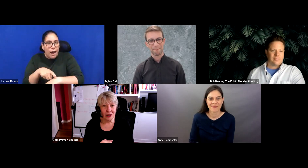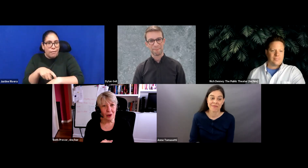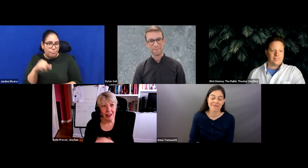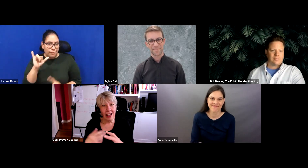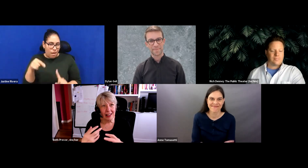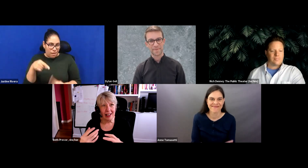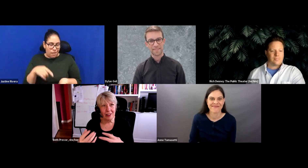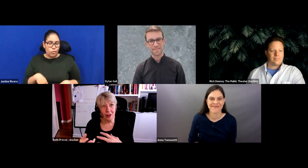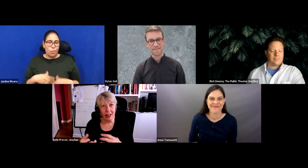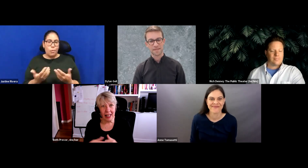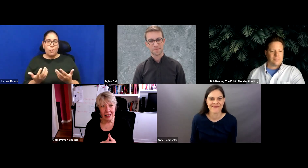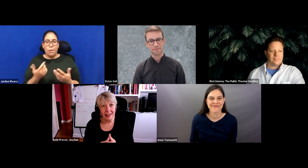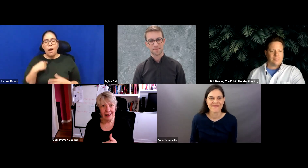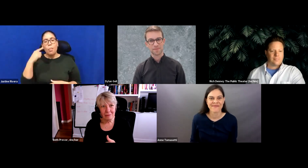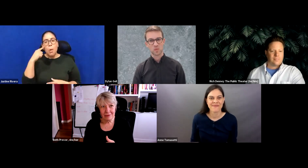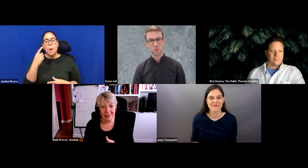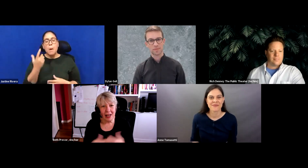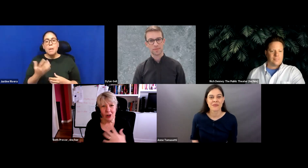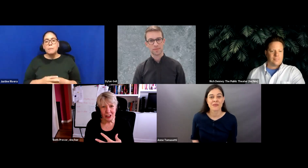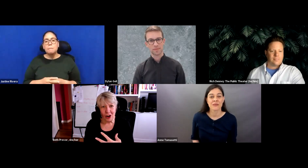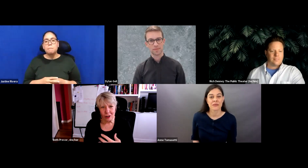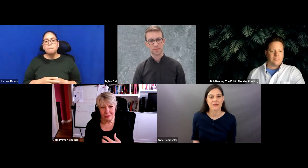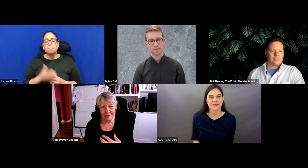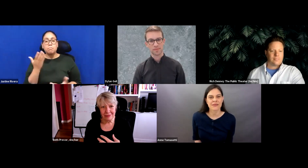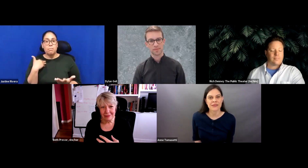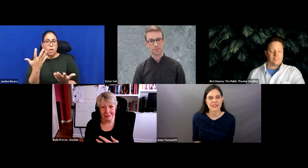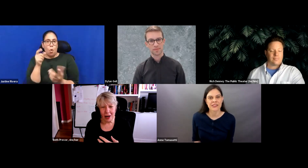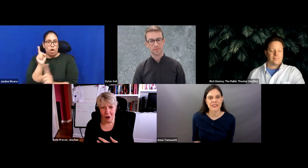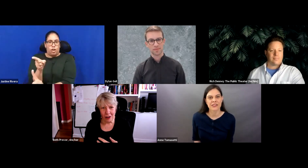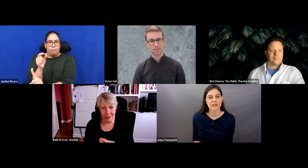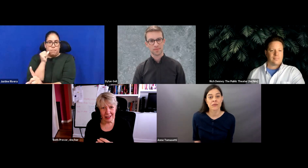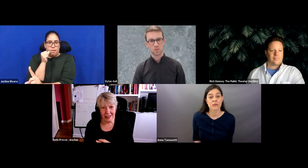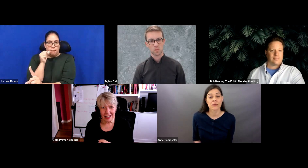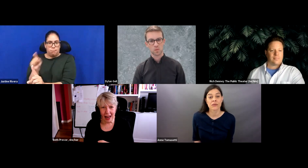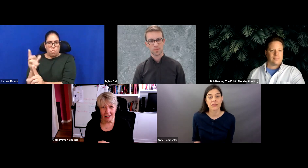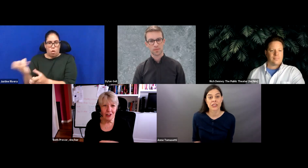know, so I kind of thought that I wanted her a part of this, and